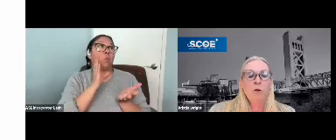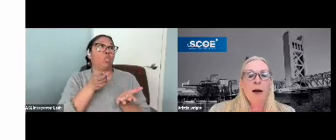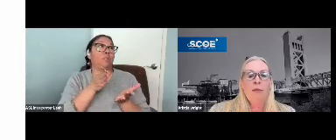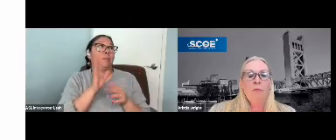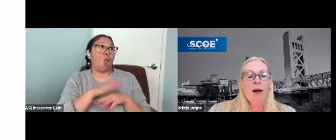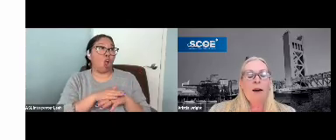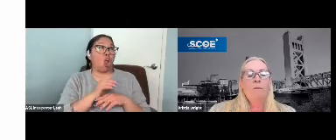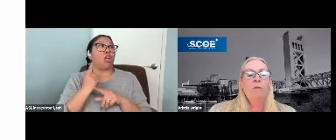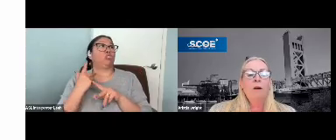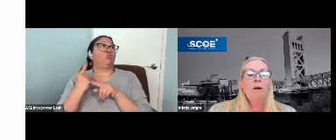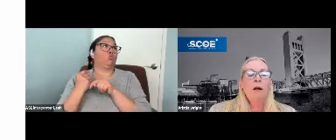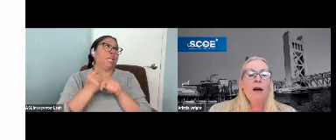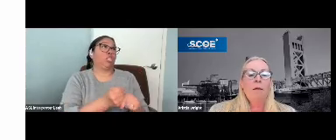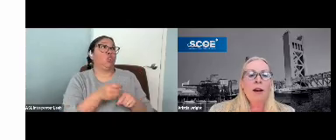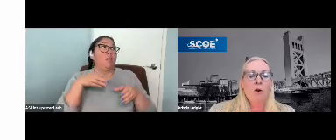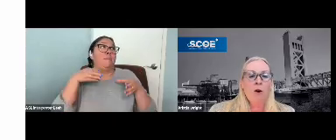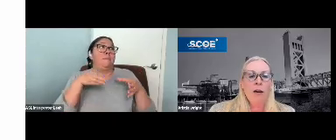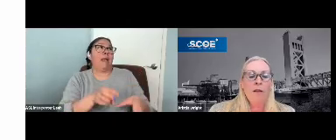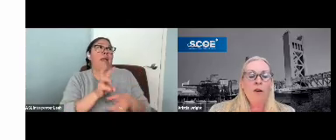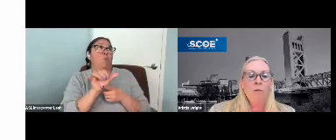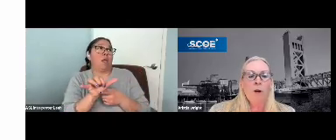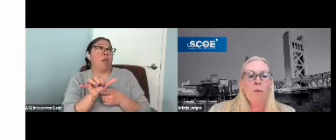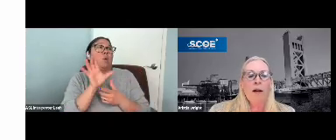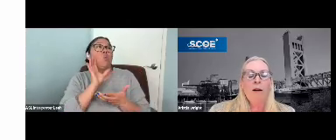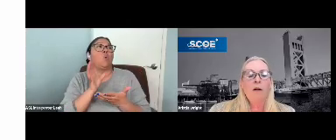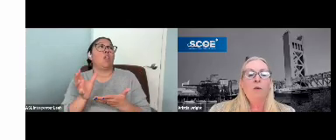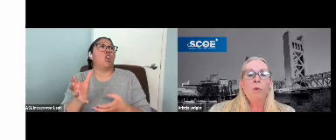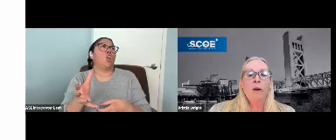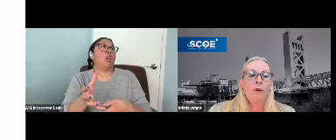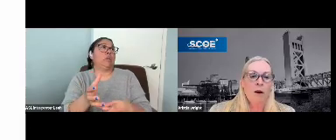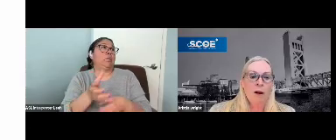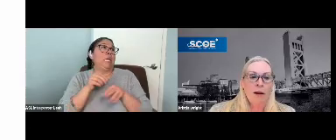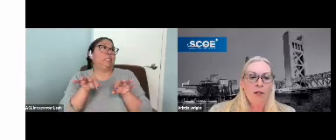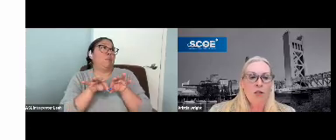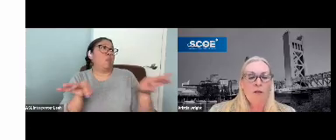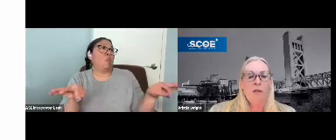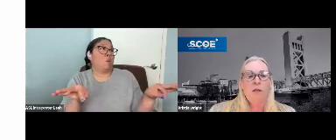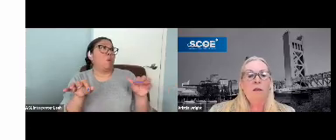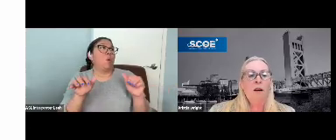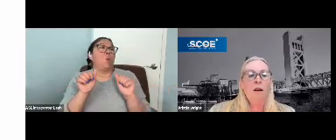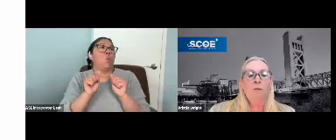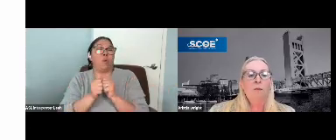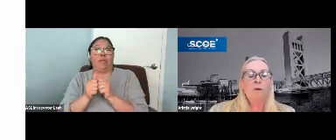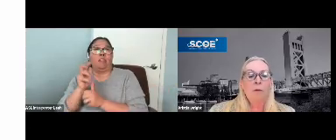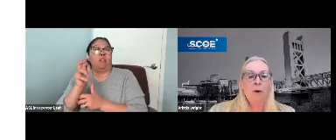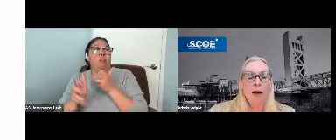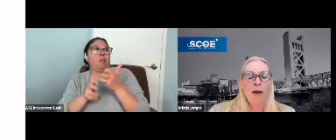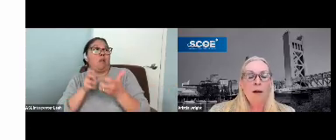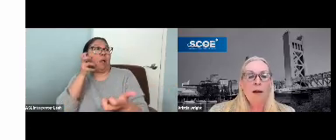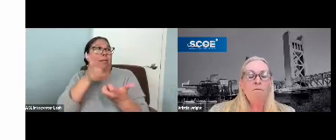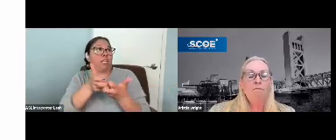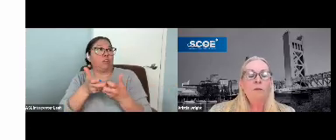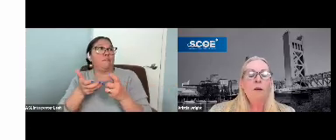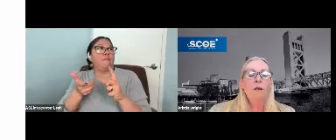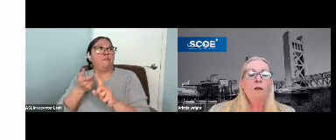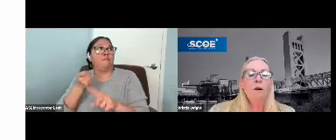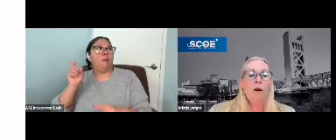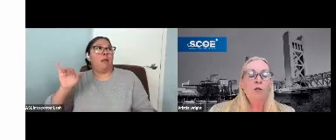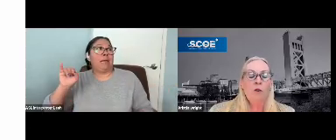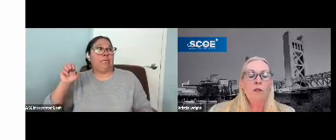traditional pathway um and earning their diploma with their accommodations um from their IEP and